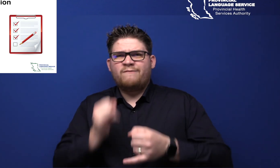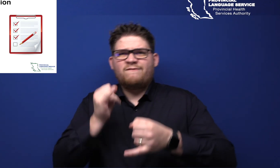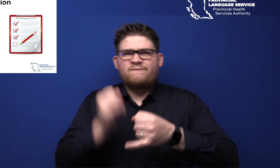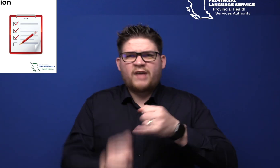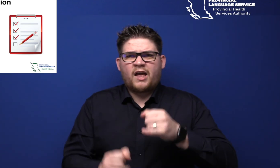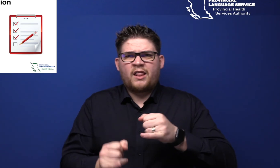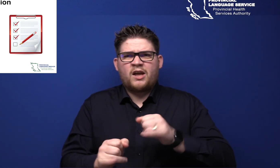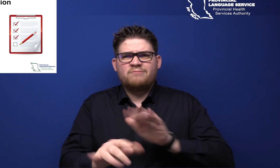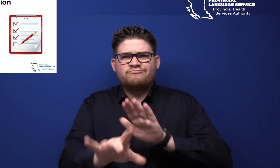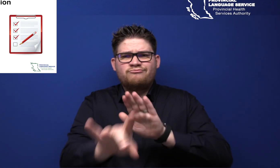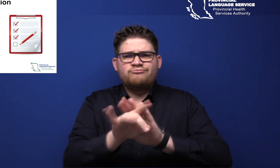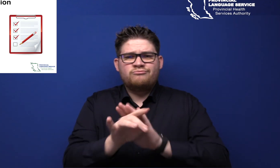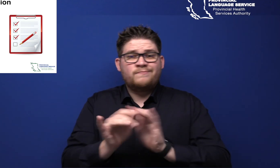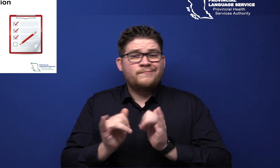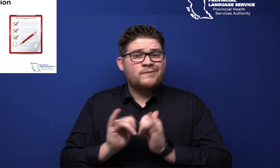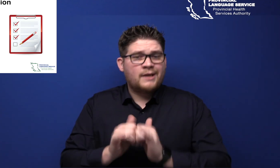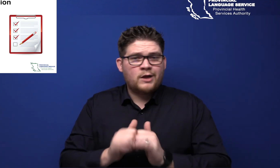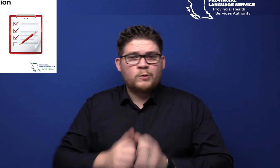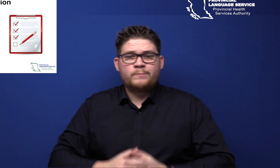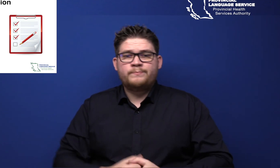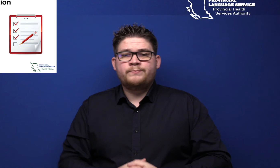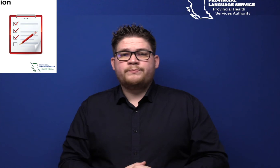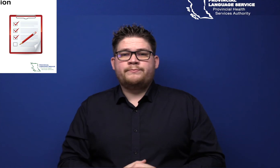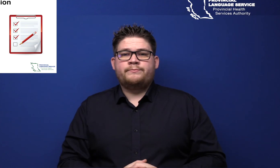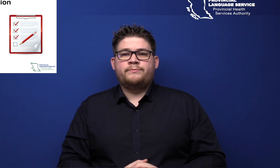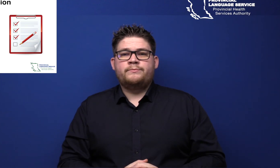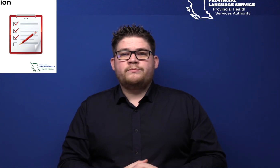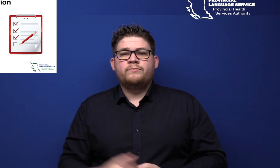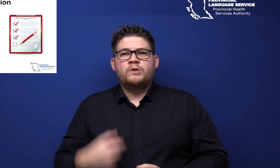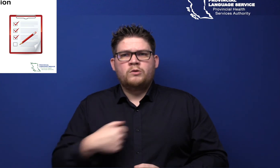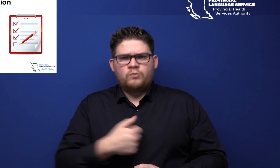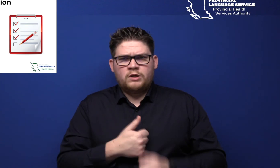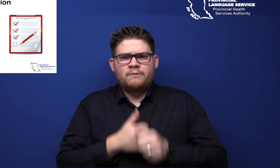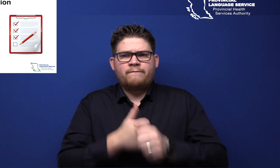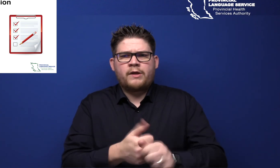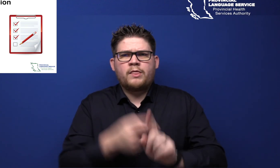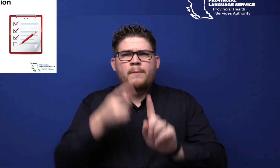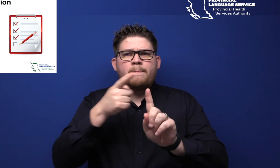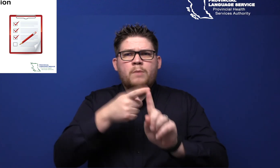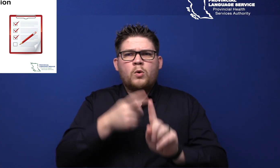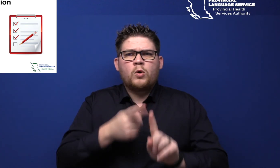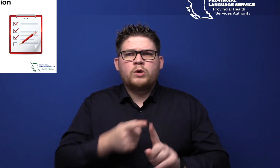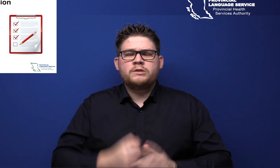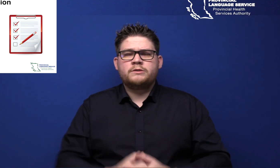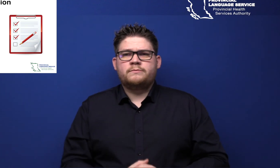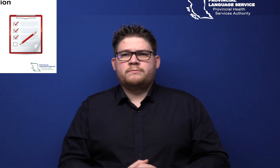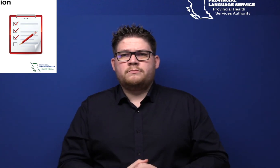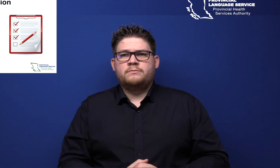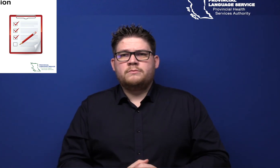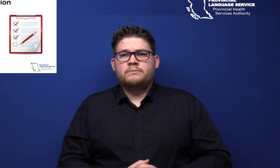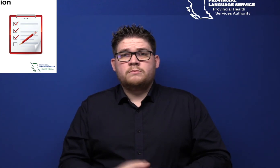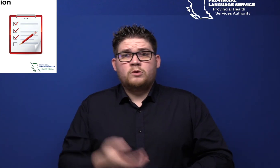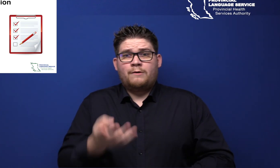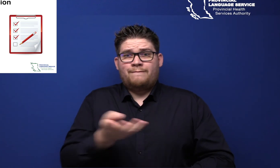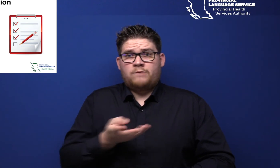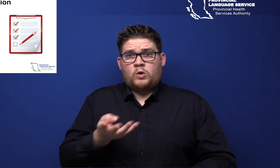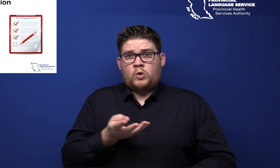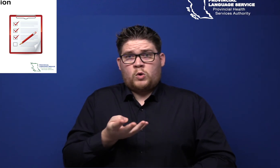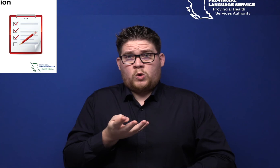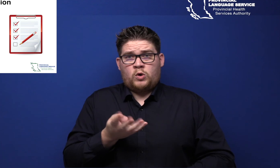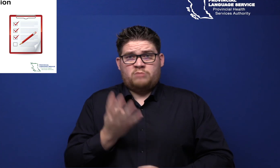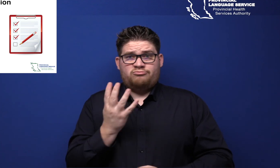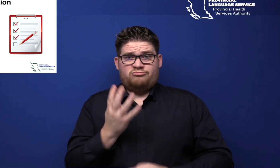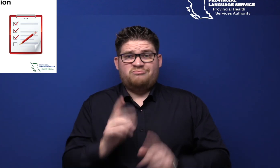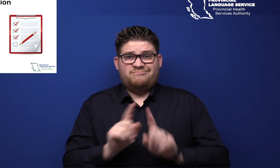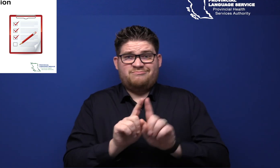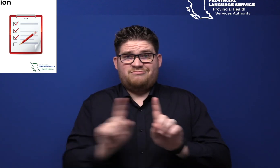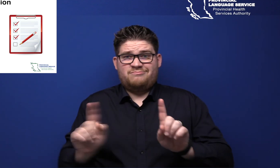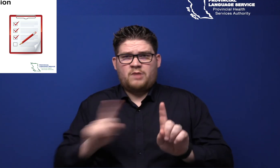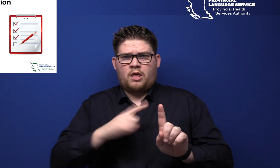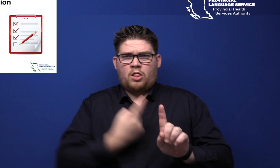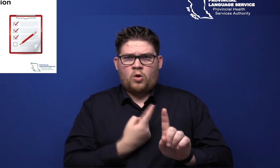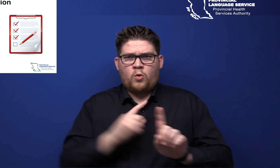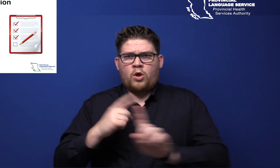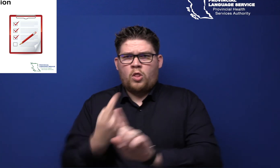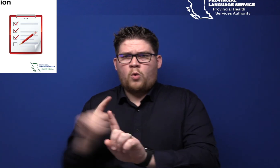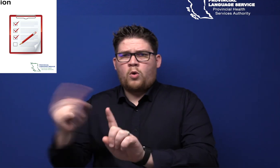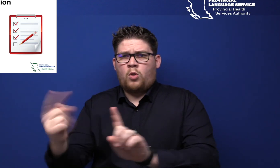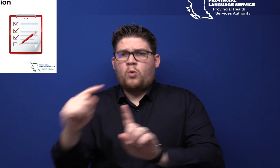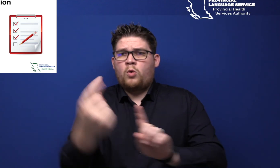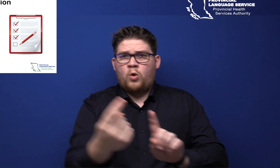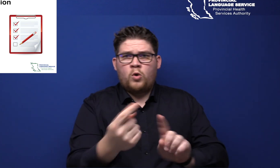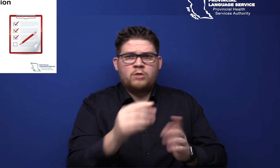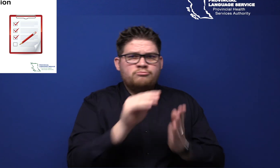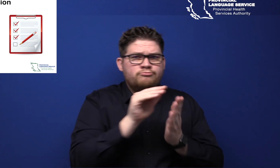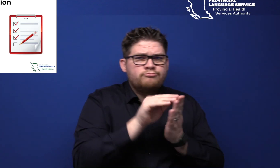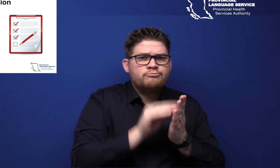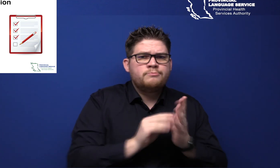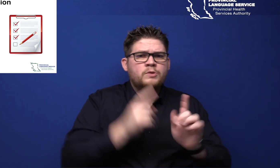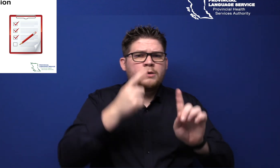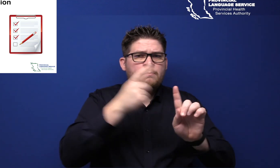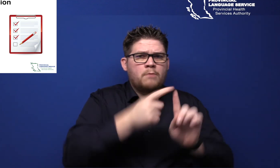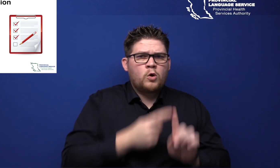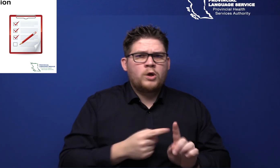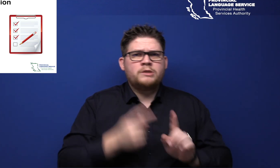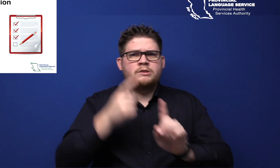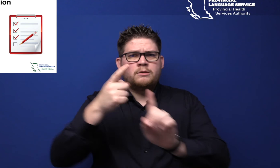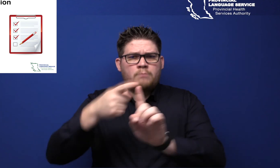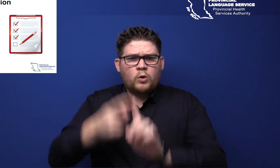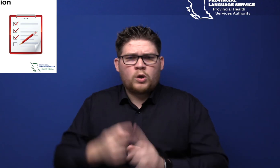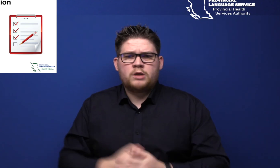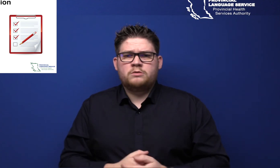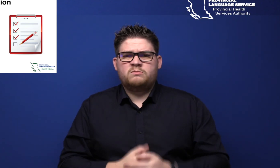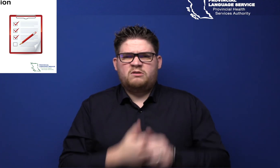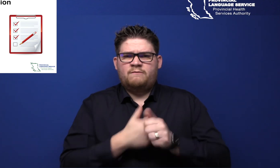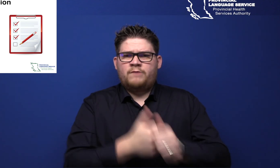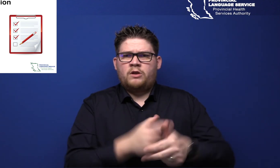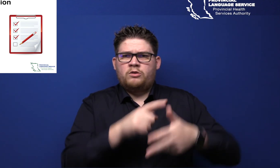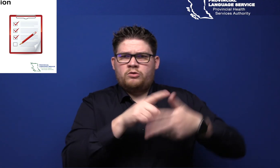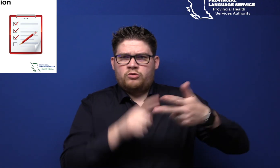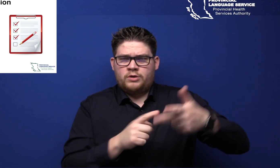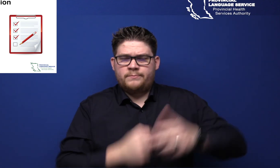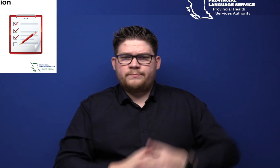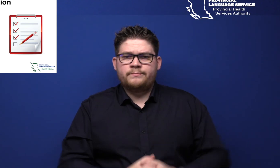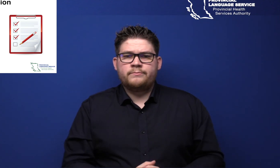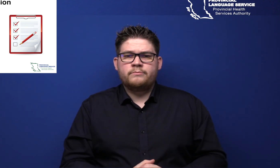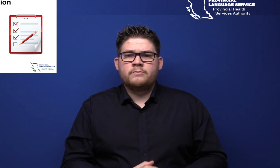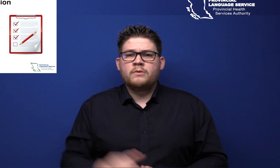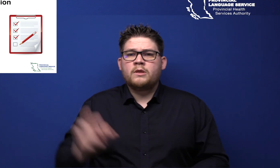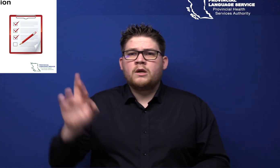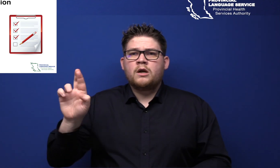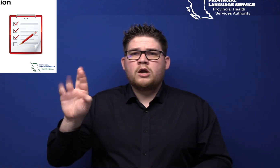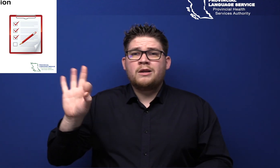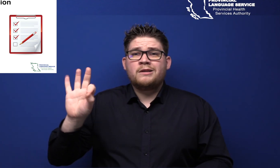THE CHOICE WAS MADE FOLLOWING THE DISTRIBUTION OF POINTS, THERE WAS FOUR OF US, AND WE INDIVIDUALLY SCORED. EACH OF THE RFP, BASED